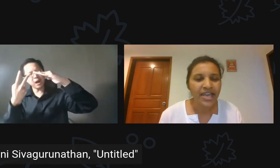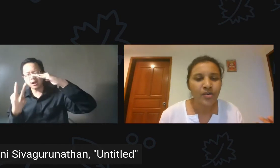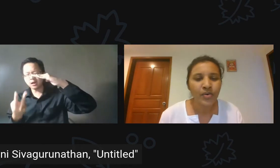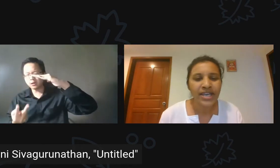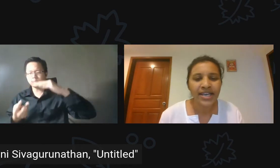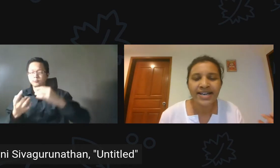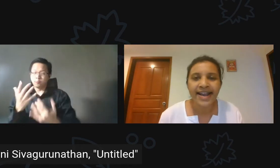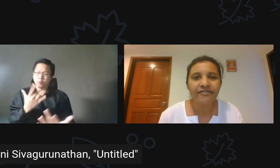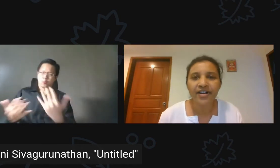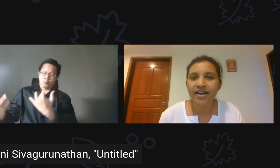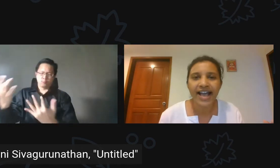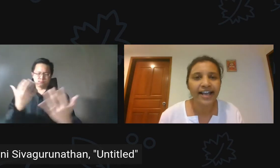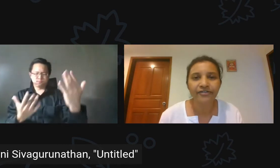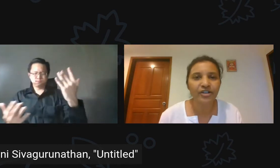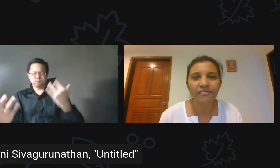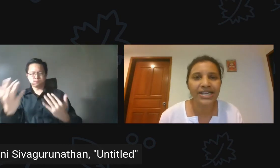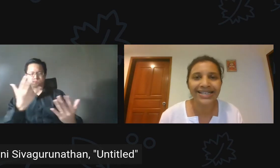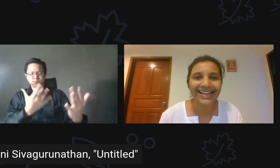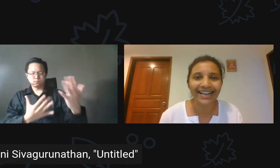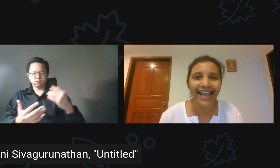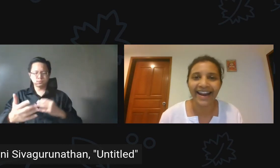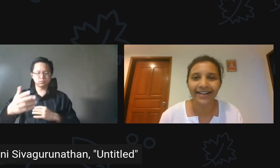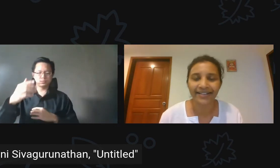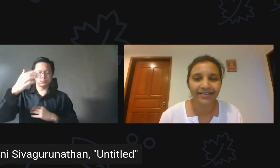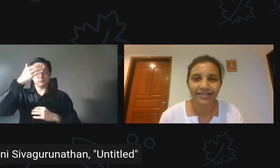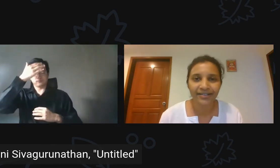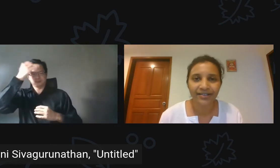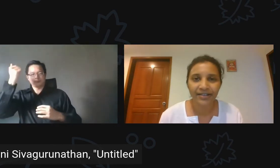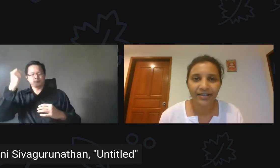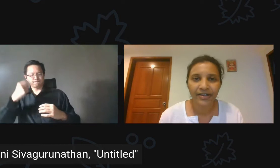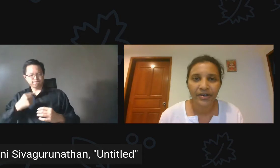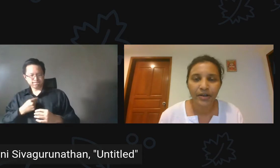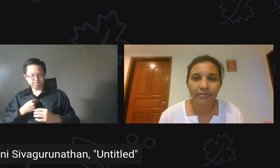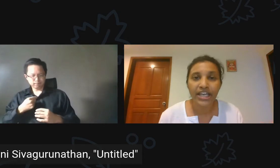May we never have to meet again.